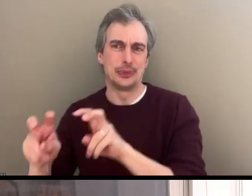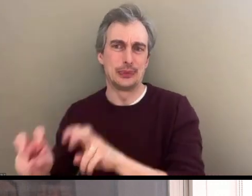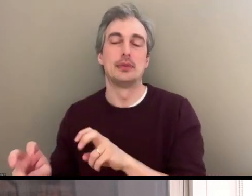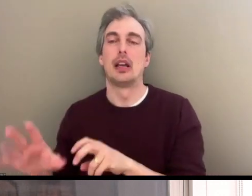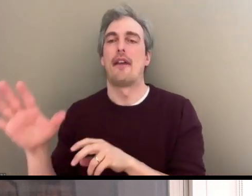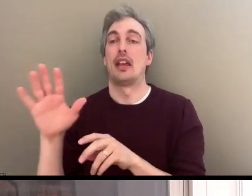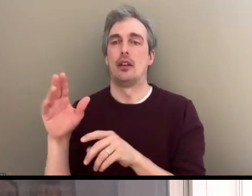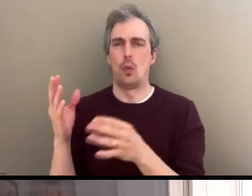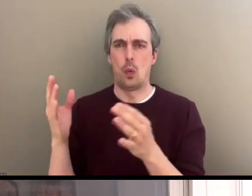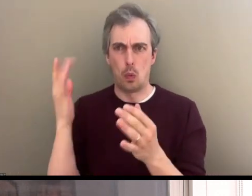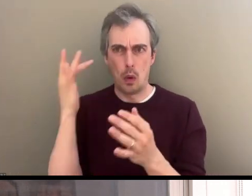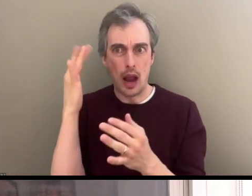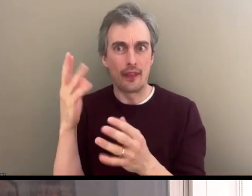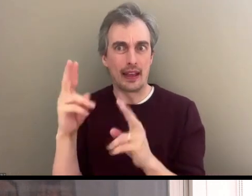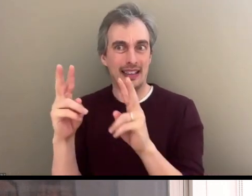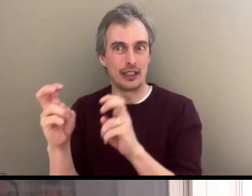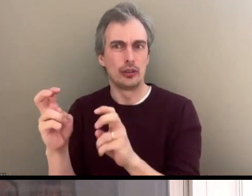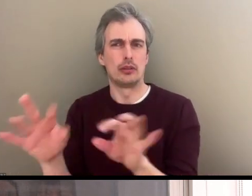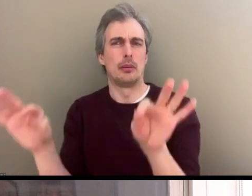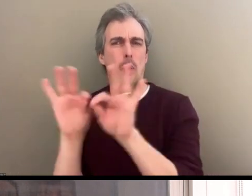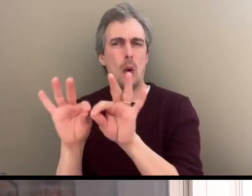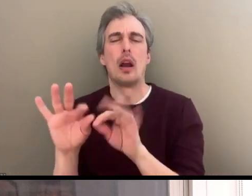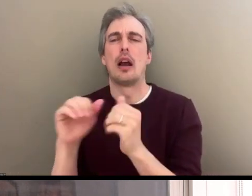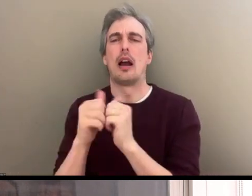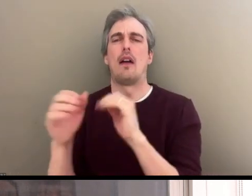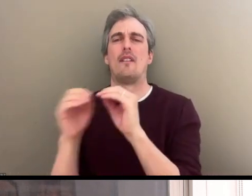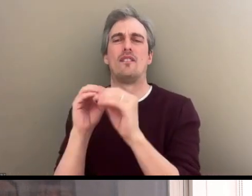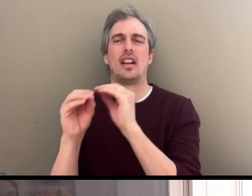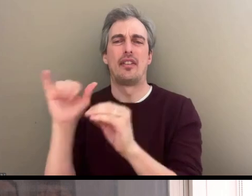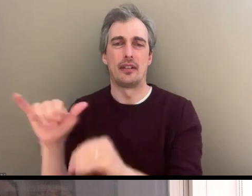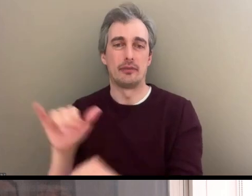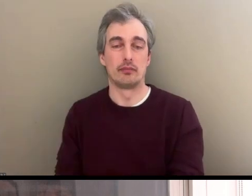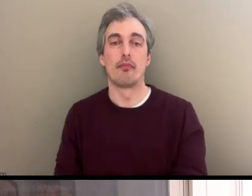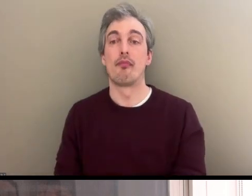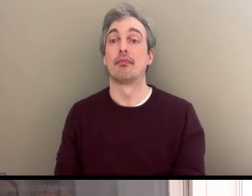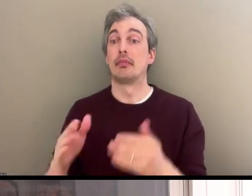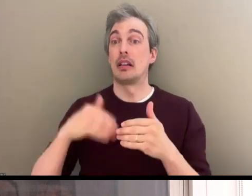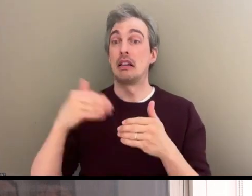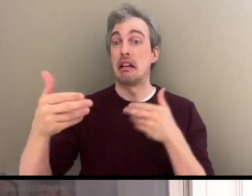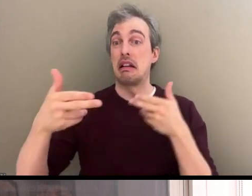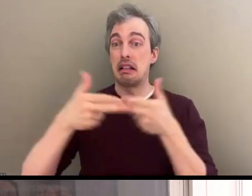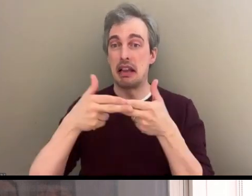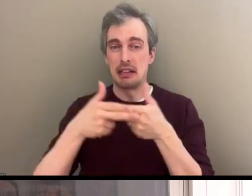So on the next slide, we have an image of something you would see after running an audit with Lighthouse.